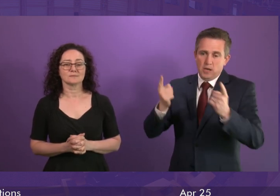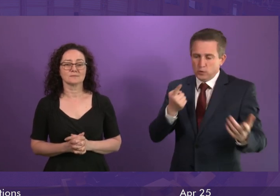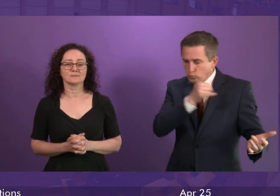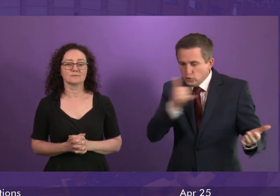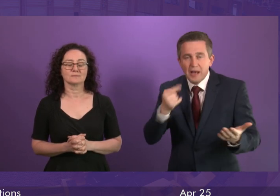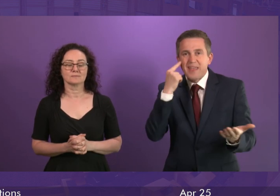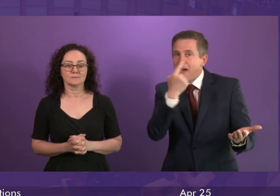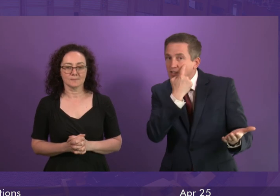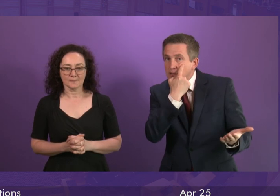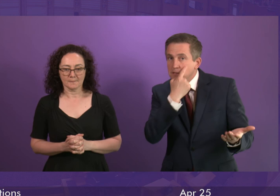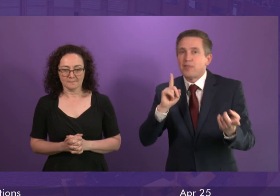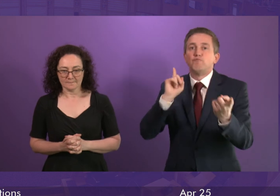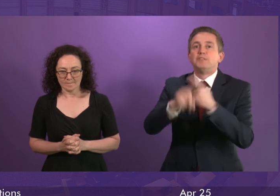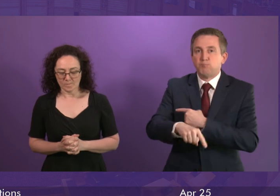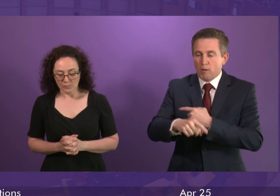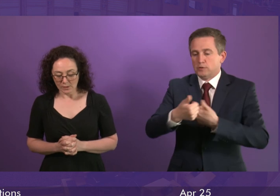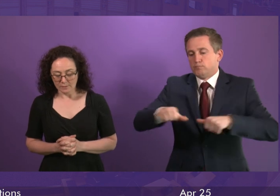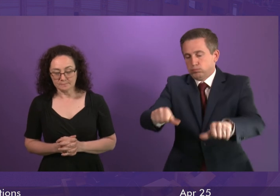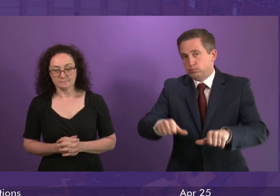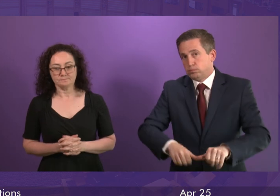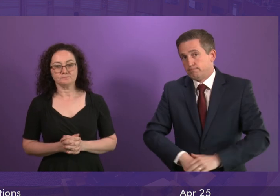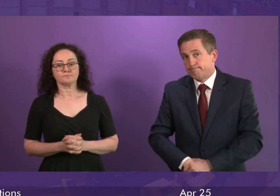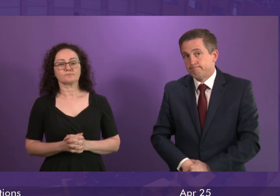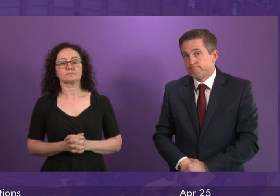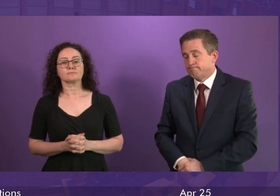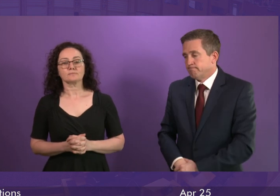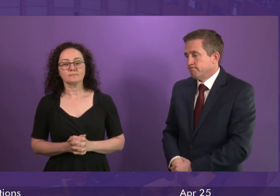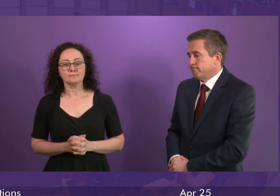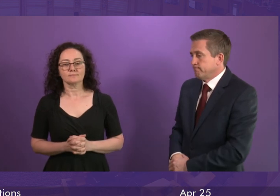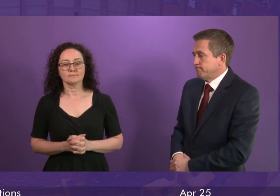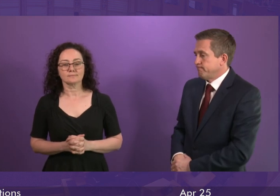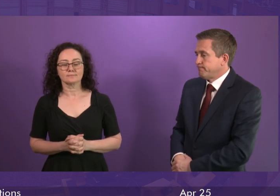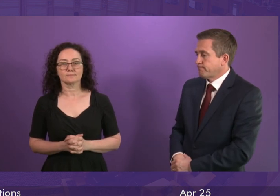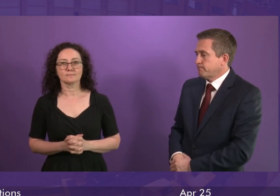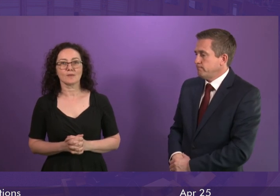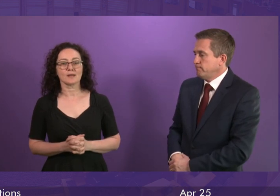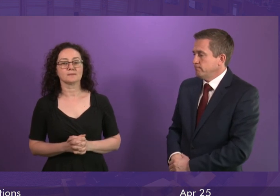that question. [Interruption.] The Presiding Officer: